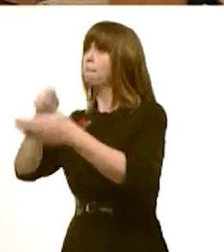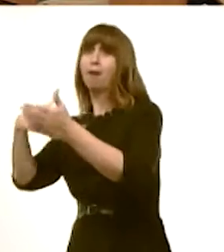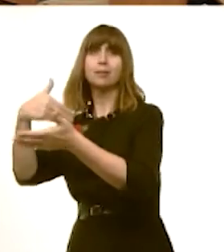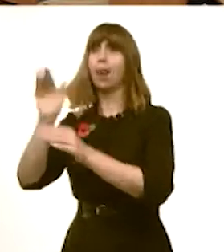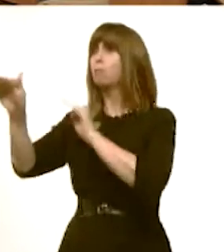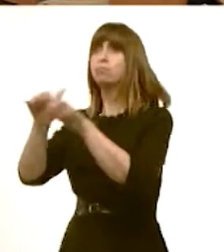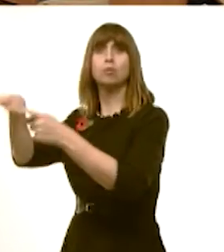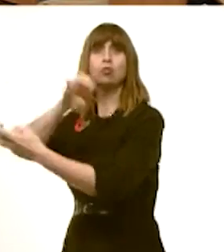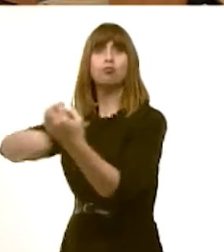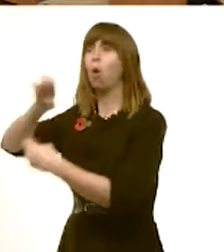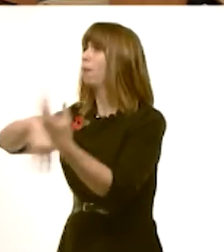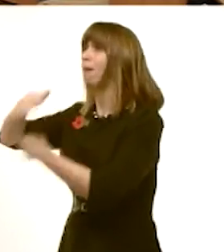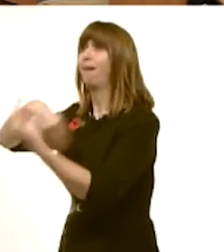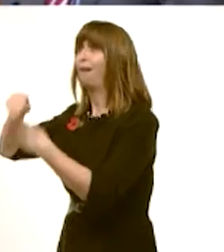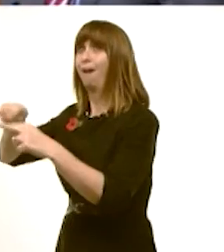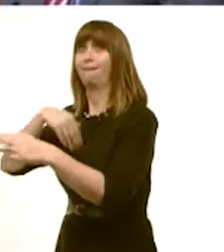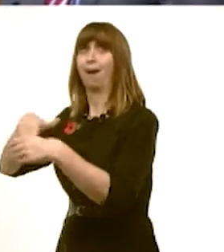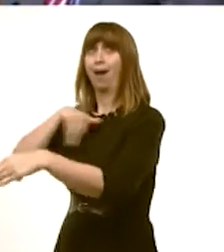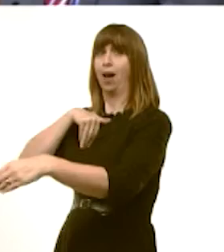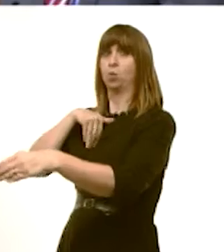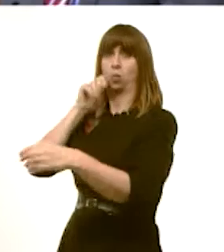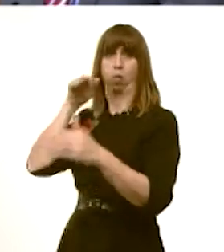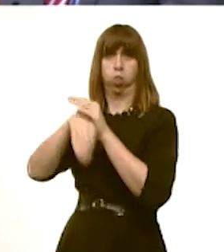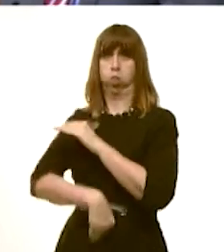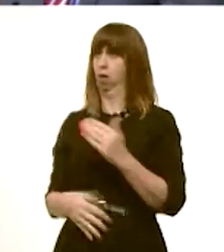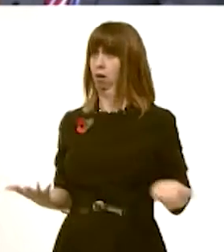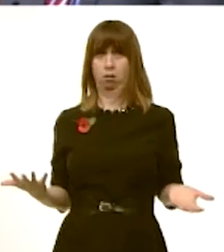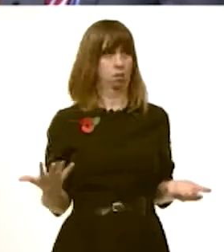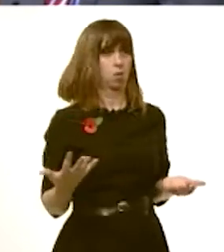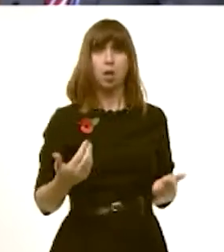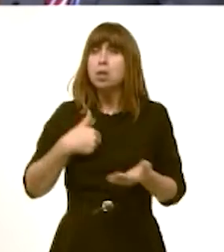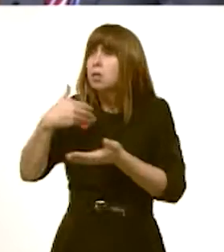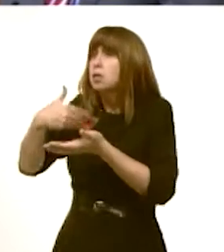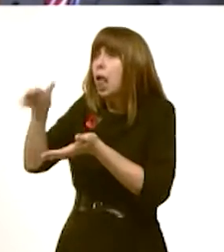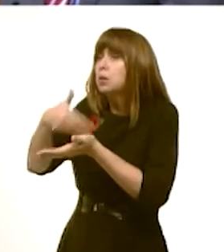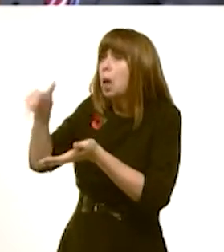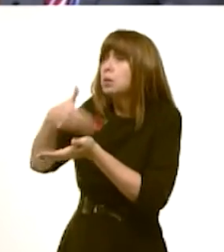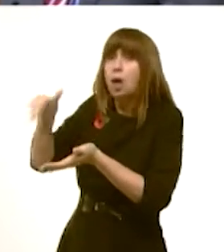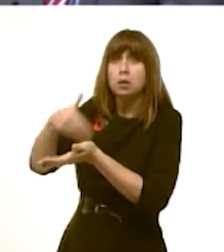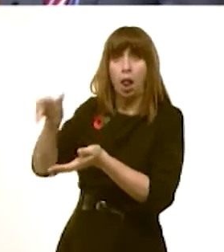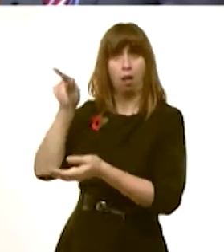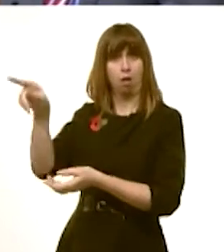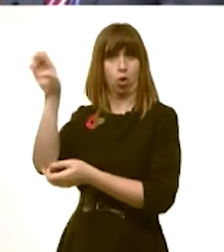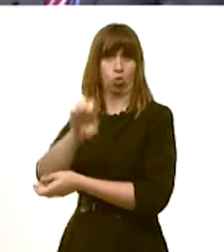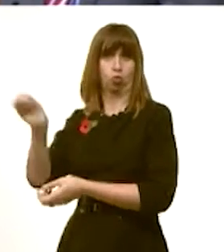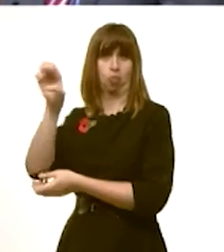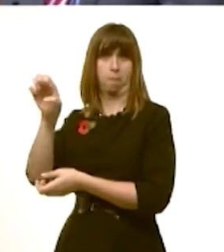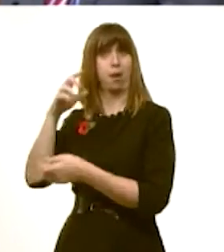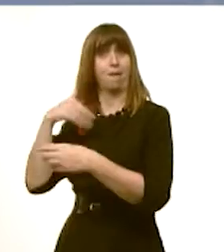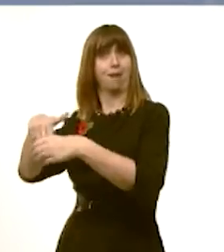Wales has no future, because that is where our major market is. Anything that interferes with that is bad for Welsh farming.